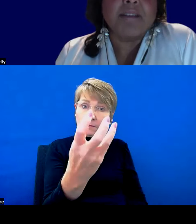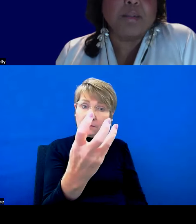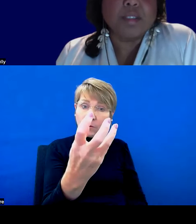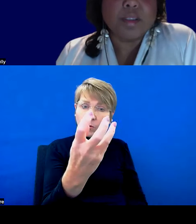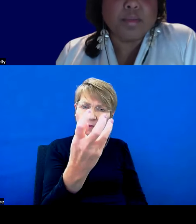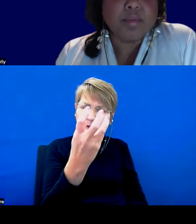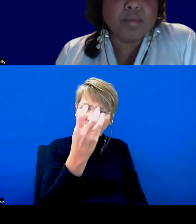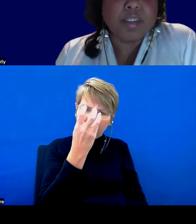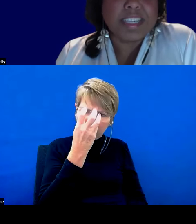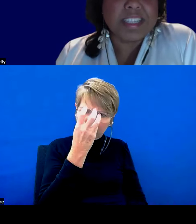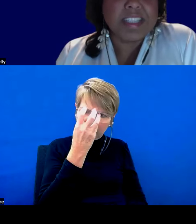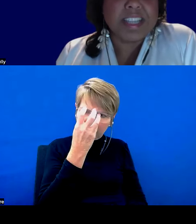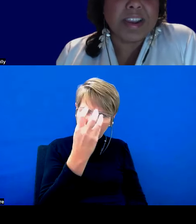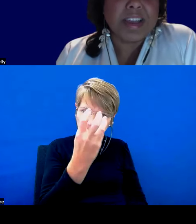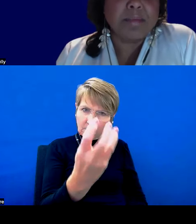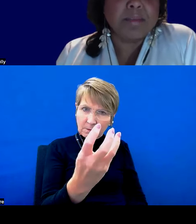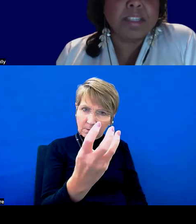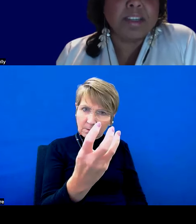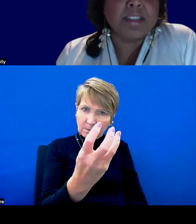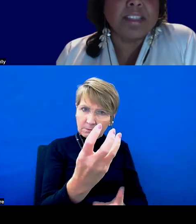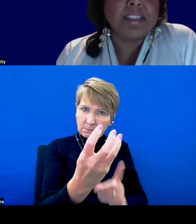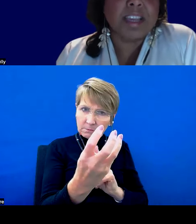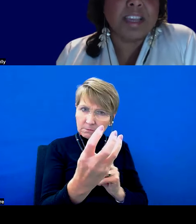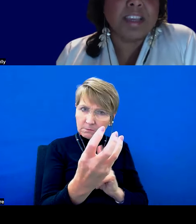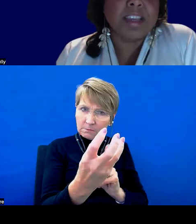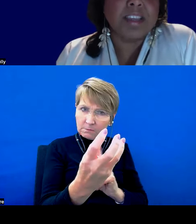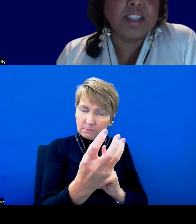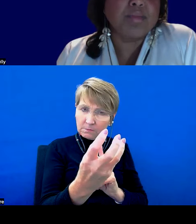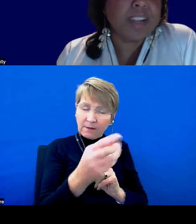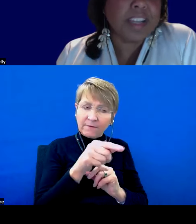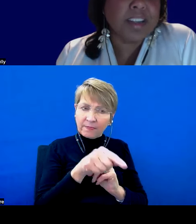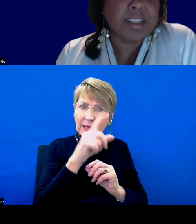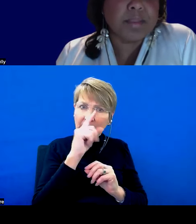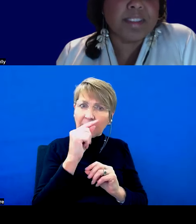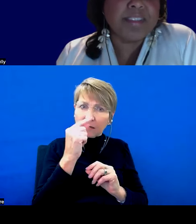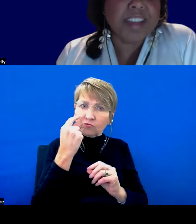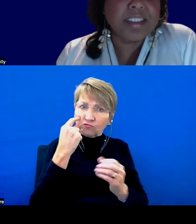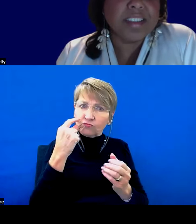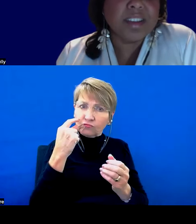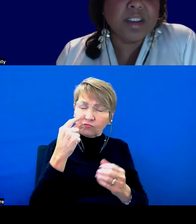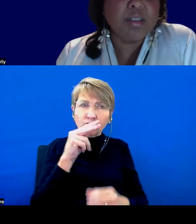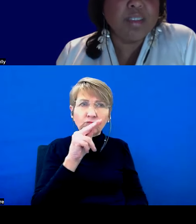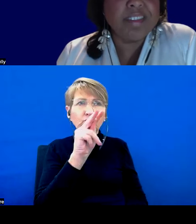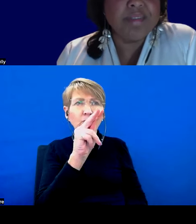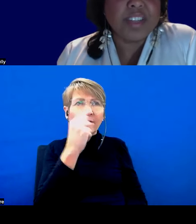Also what distance they are able to see, to recogniae someone's face or even facial